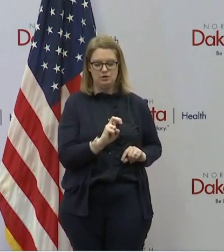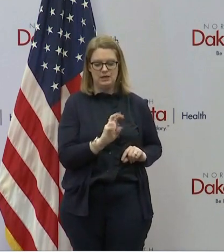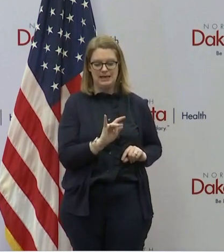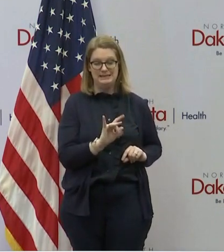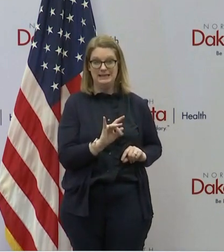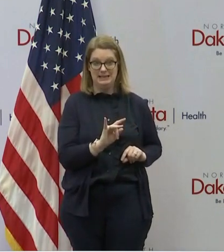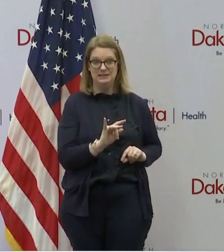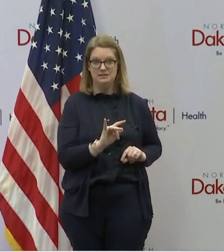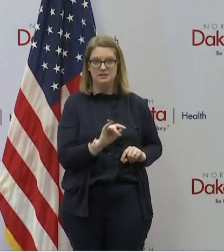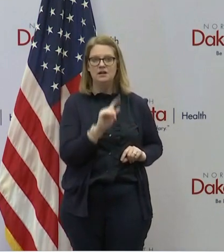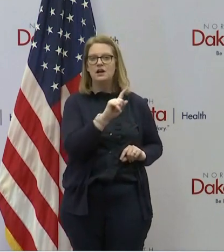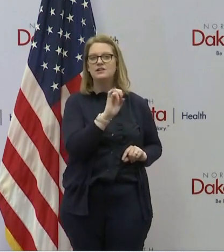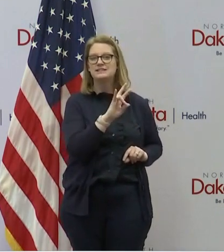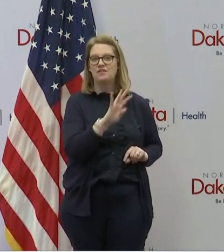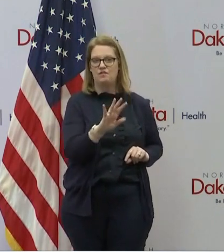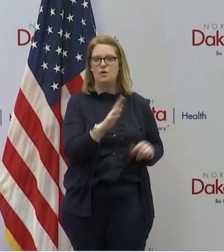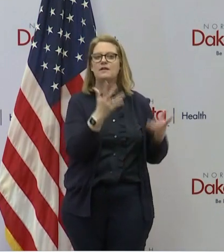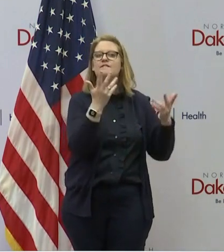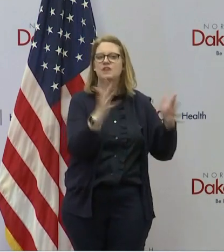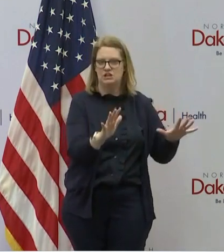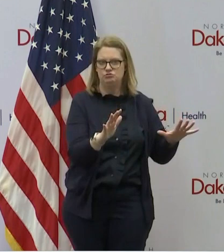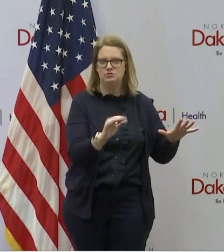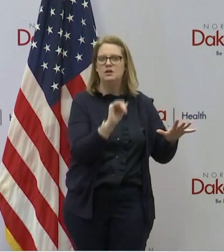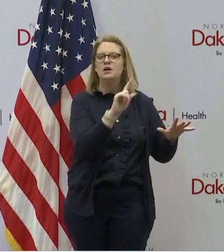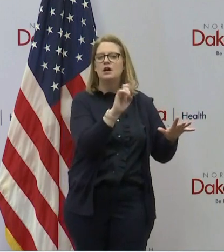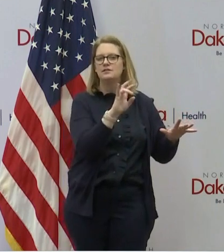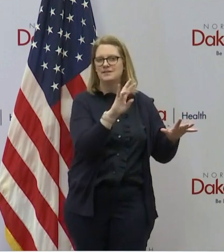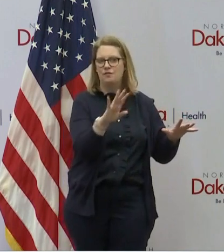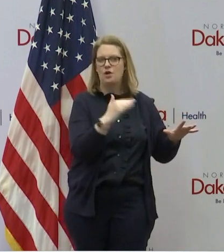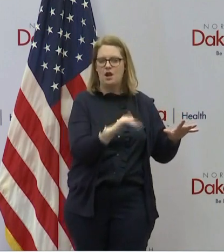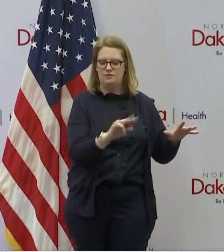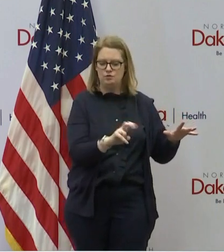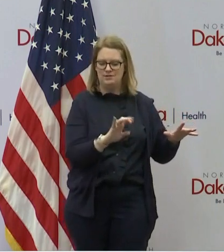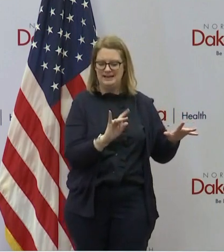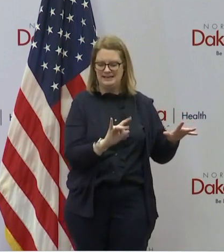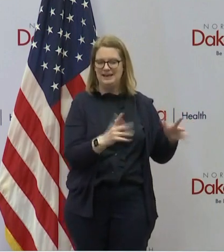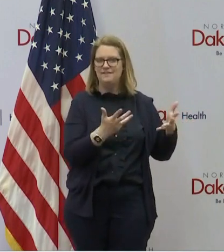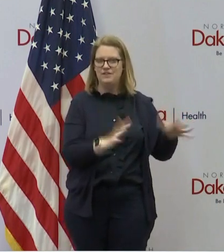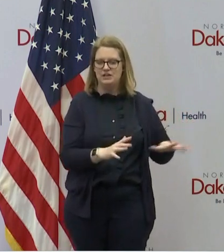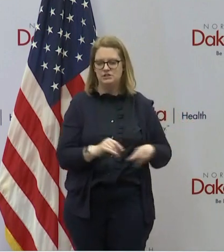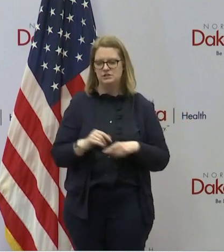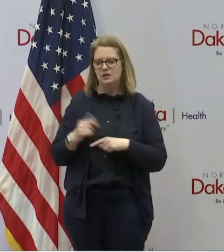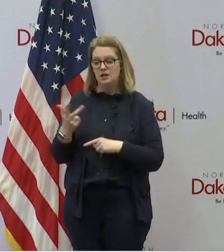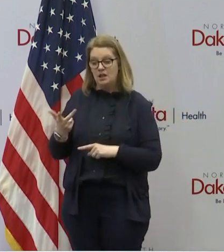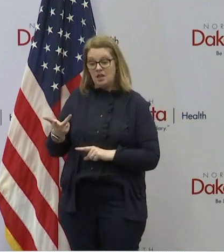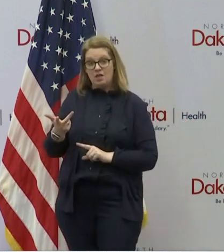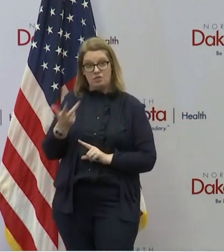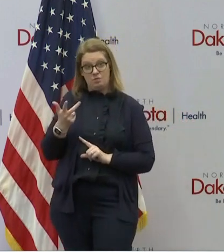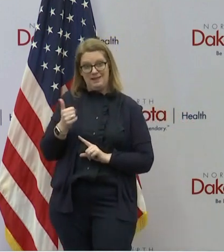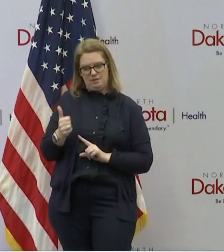FACILITIES YESTERDAY TO BE SCHEDULED TO BE TESTED. 174 OF THE 218 IN THE STATE HAVE